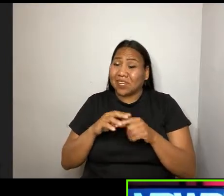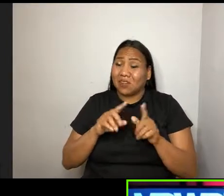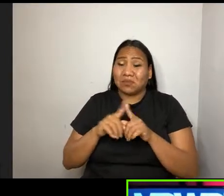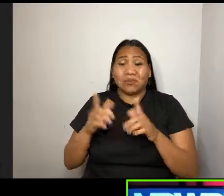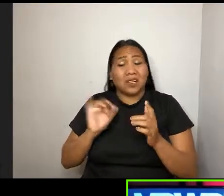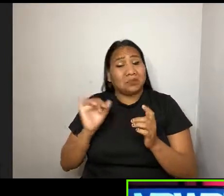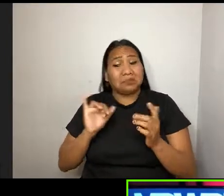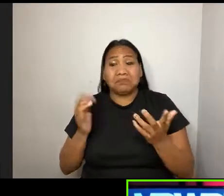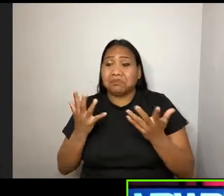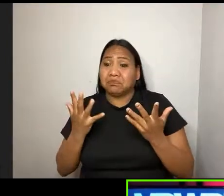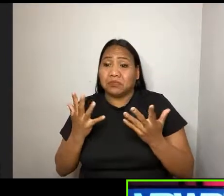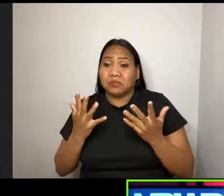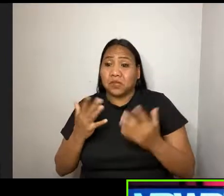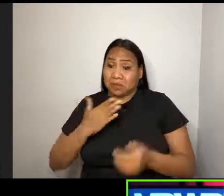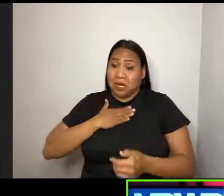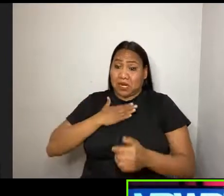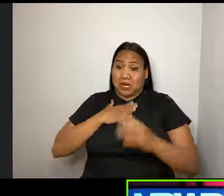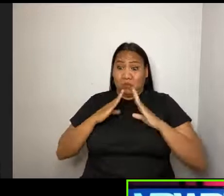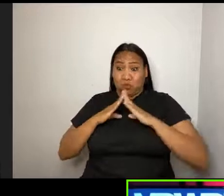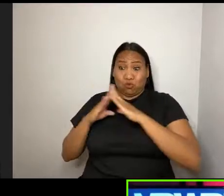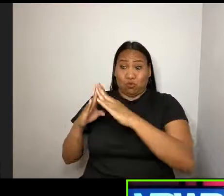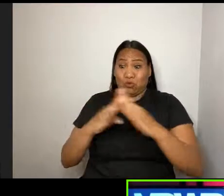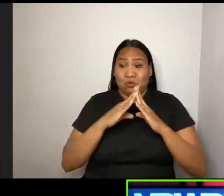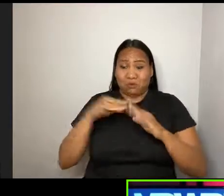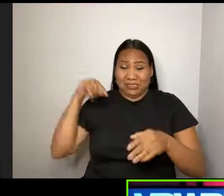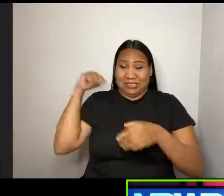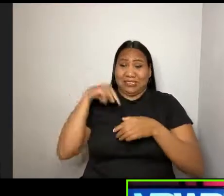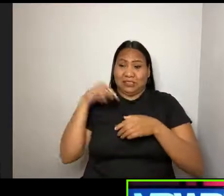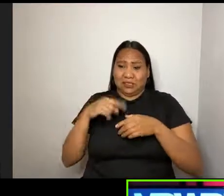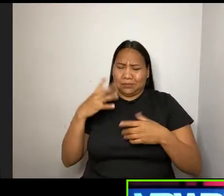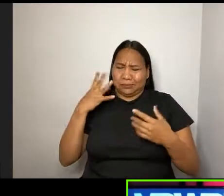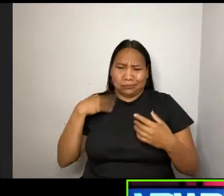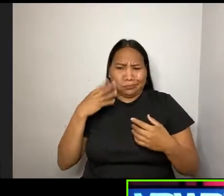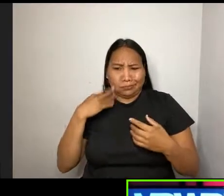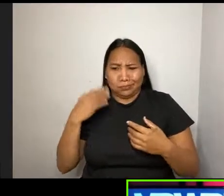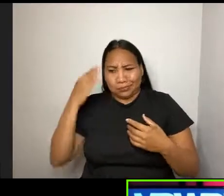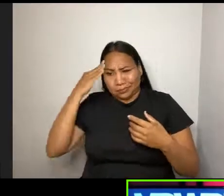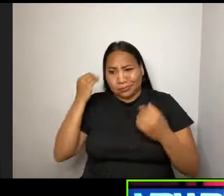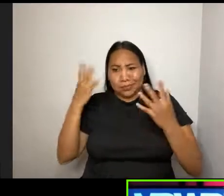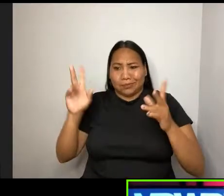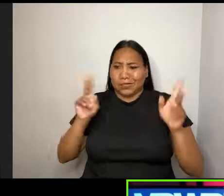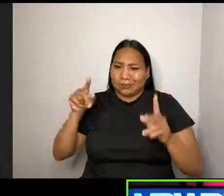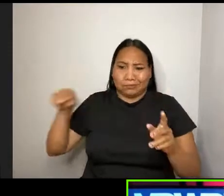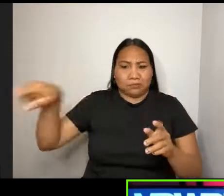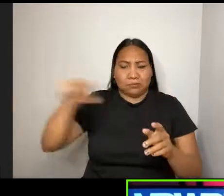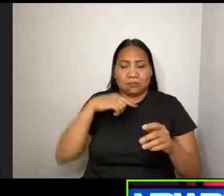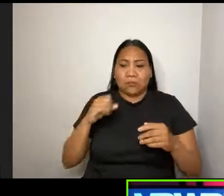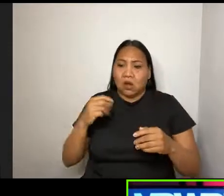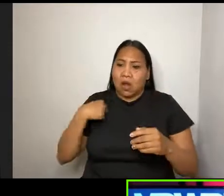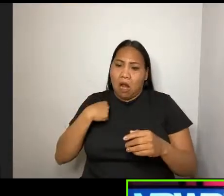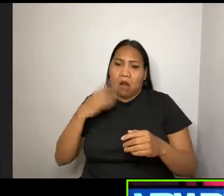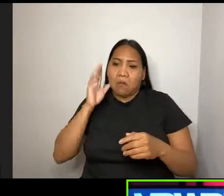I am really well connected. I am always connecting people. If I talk to somebody and they are having